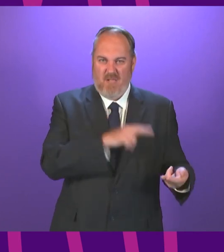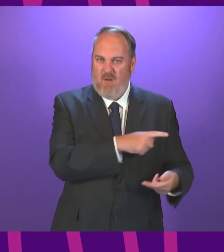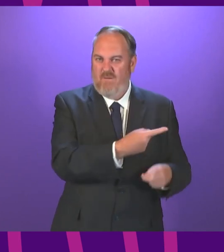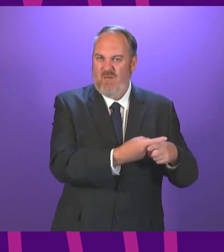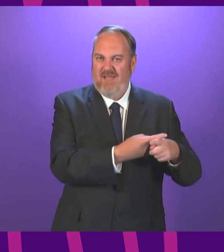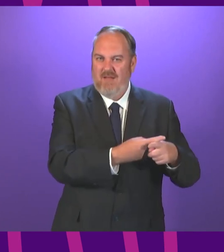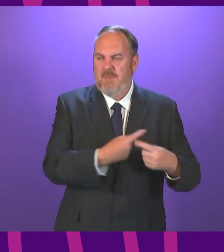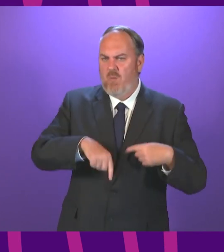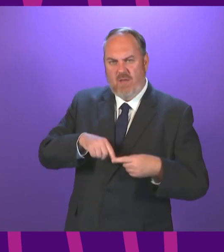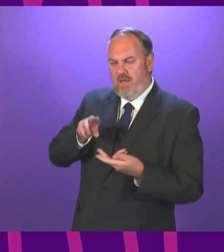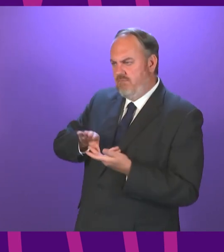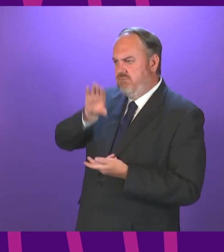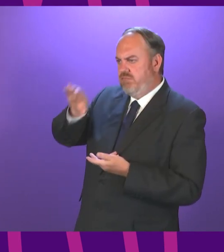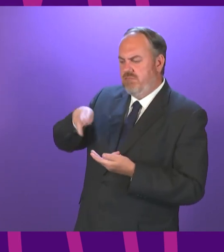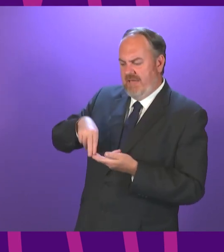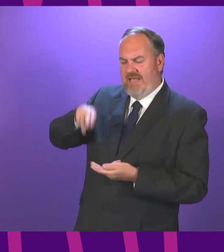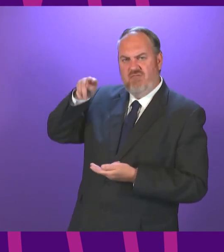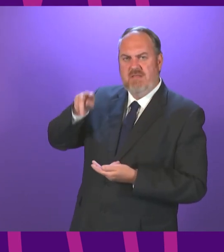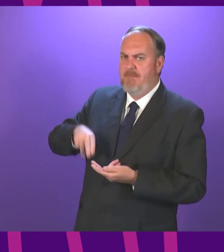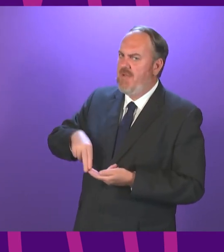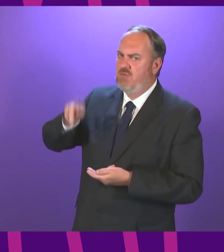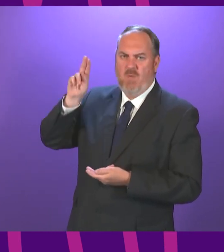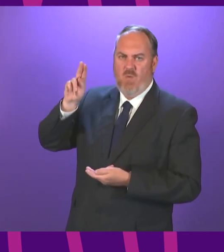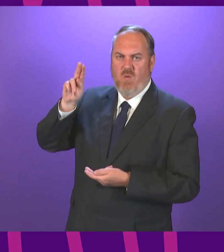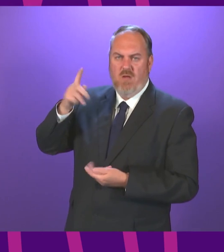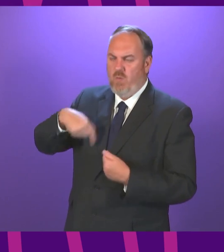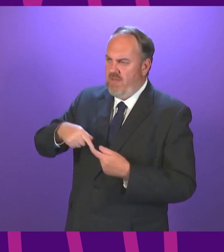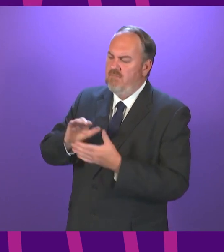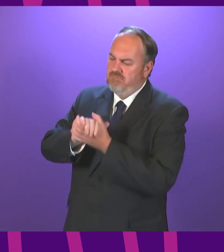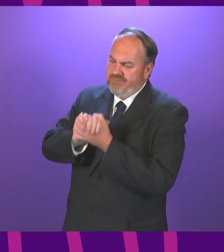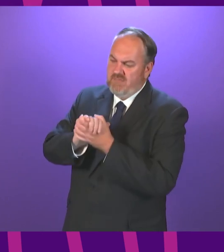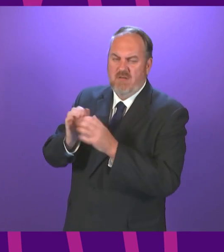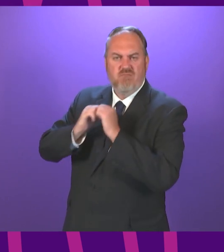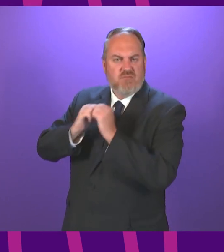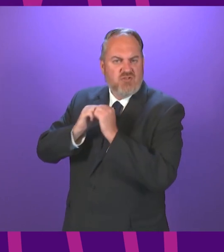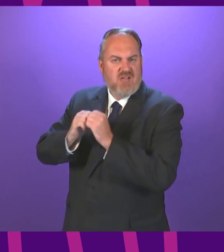gratitude that we owe them. We have also—this is symbolic, and I would not claim that it is